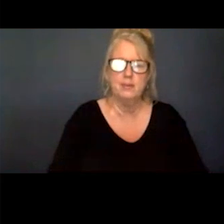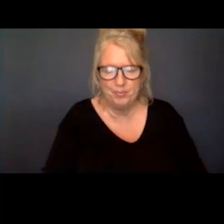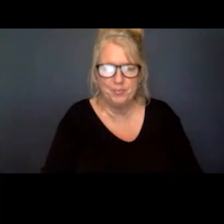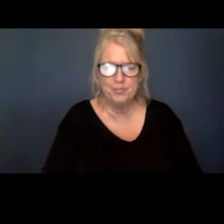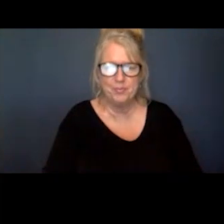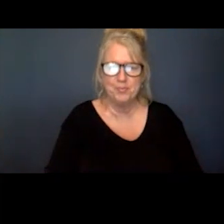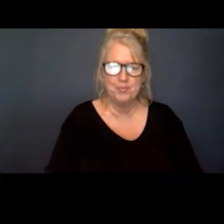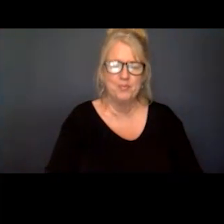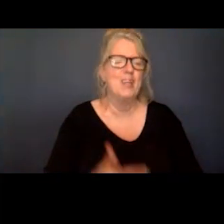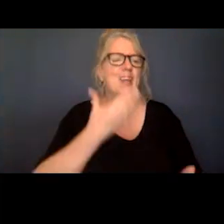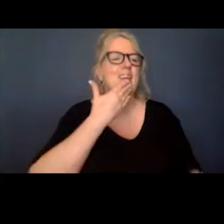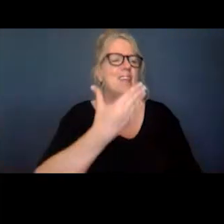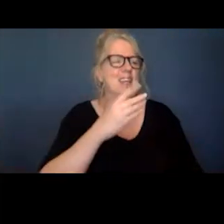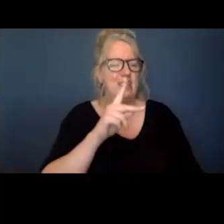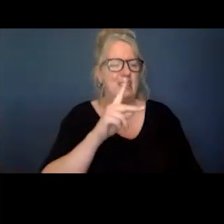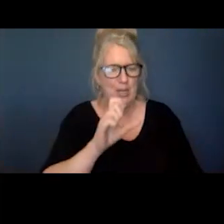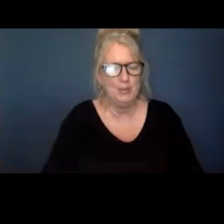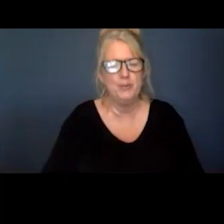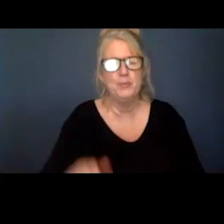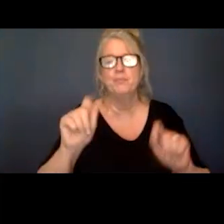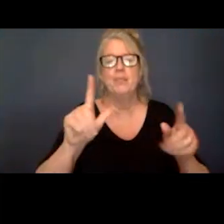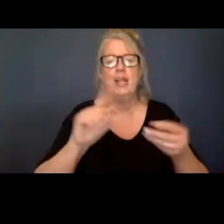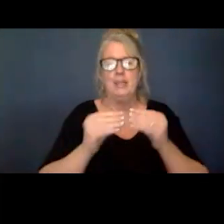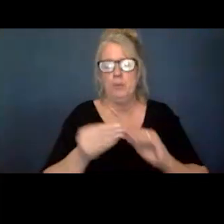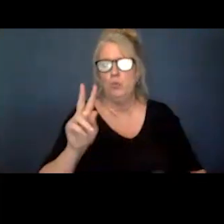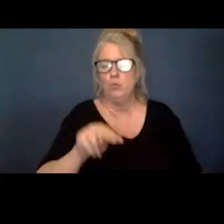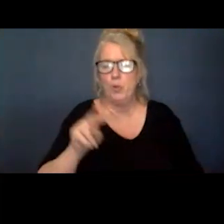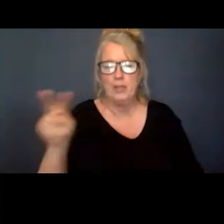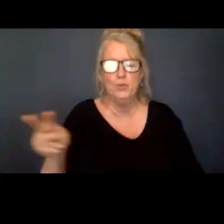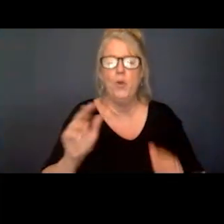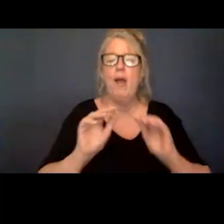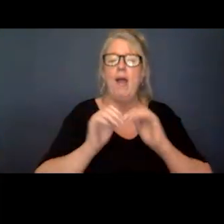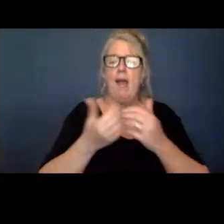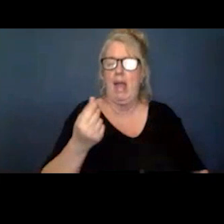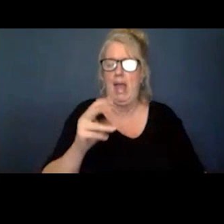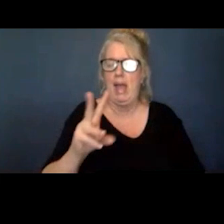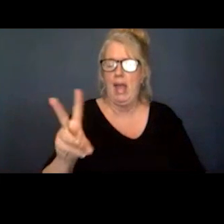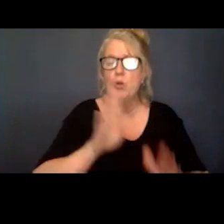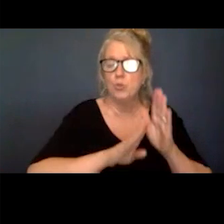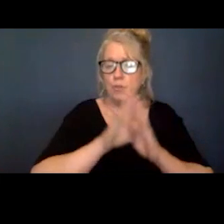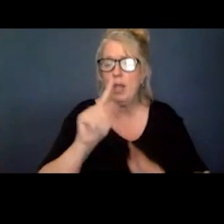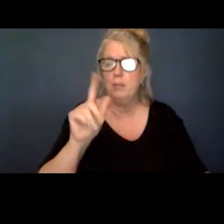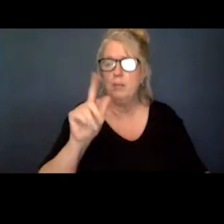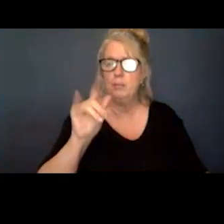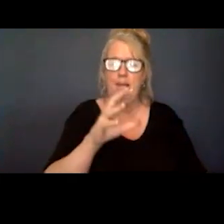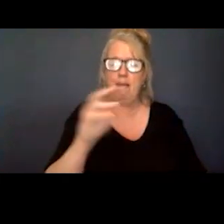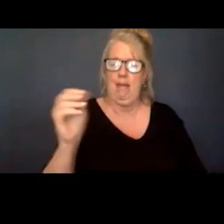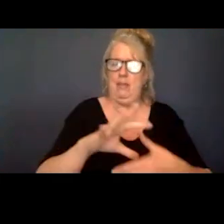[Rachel] Thanks, Kate. Slide 22, how? Developing tactics and content. Now